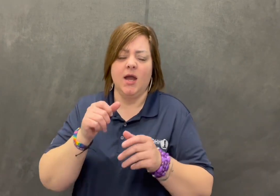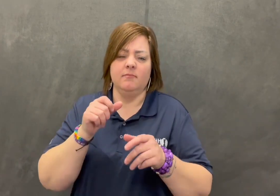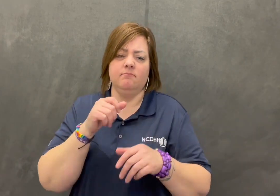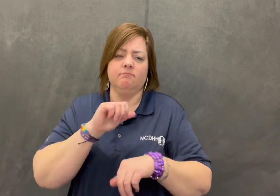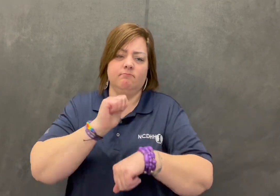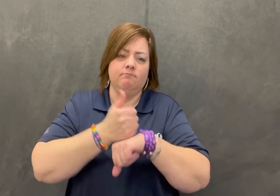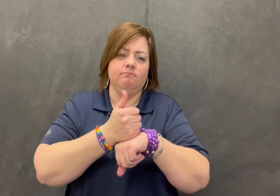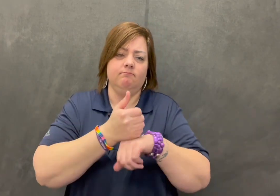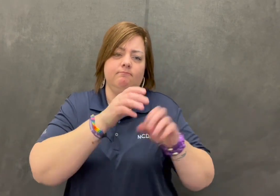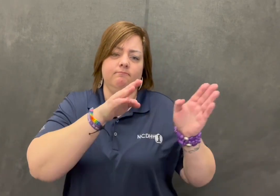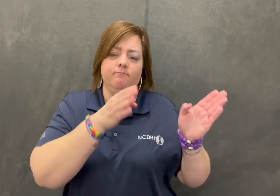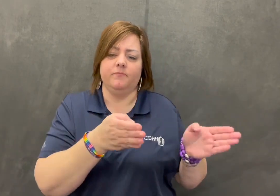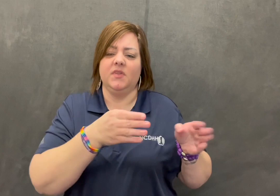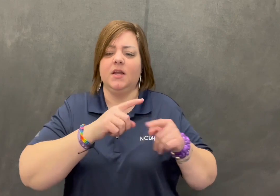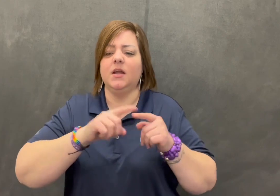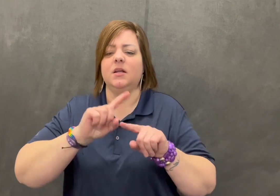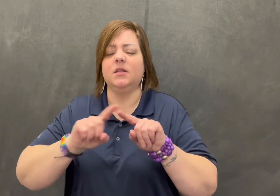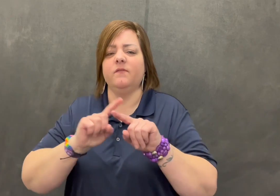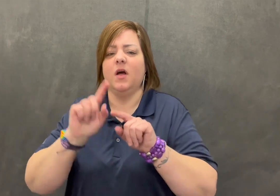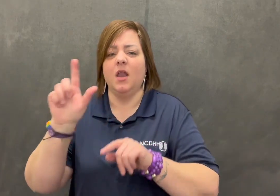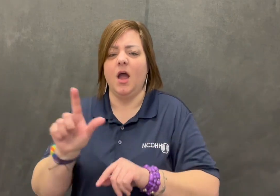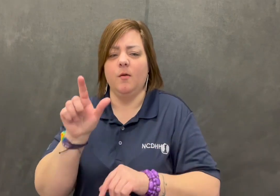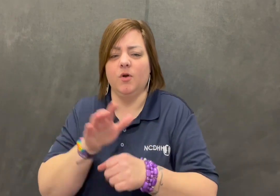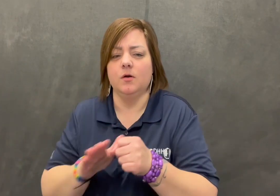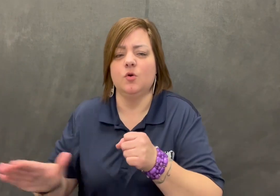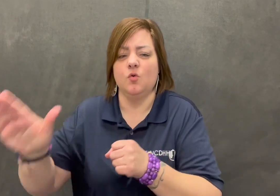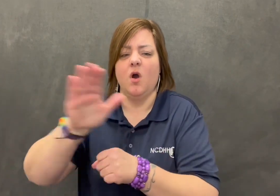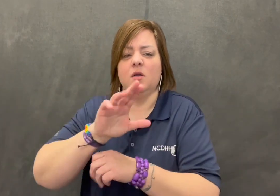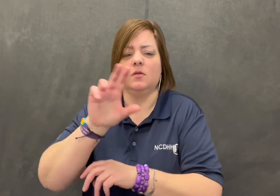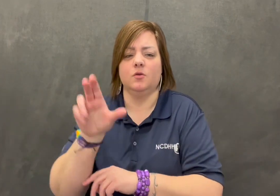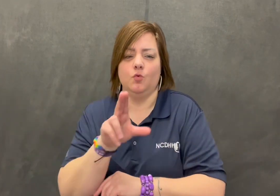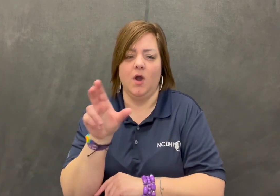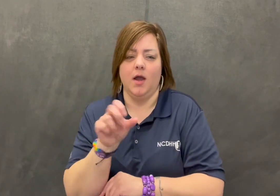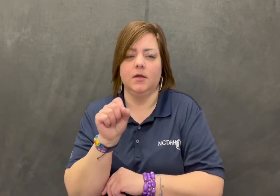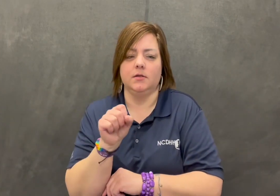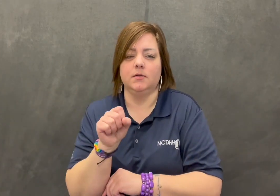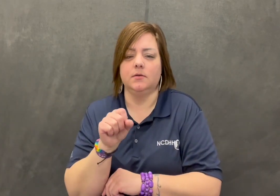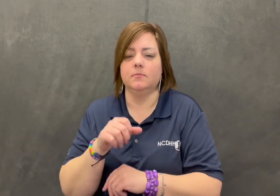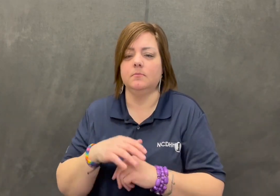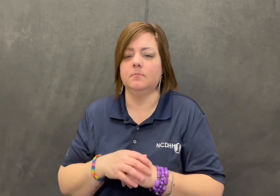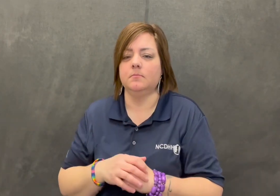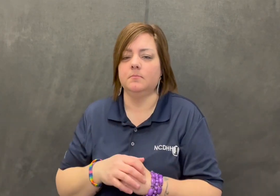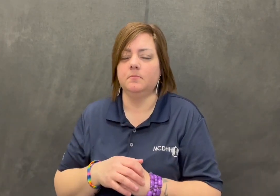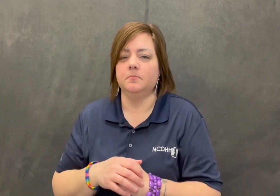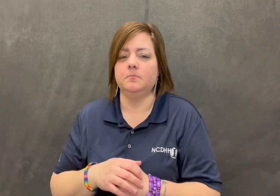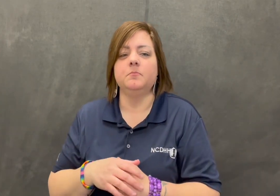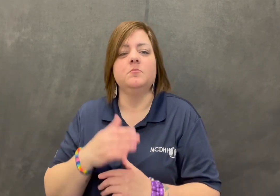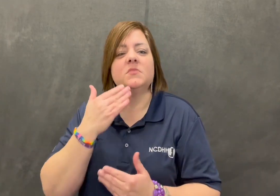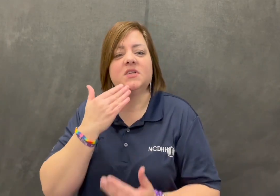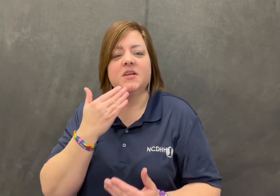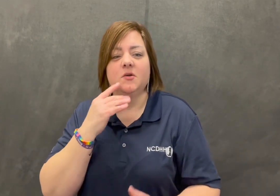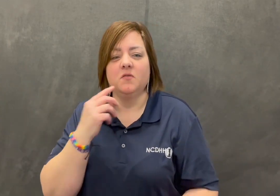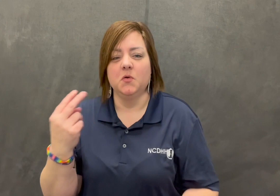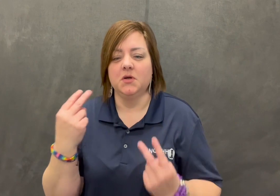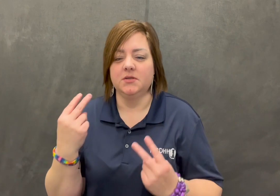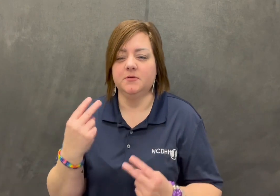and a dedicated sections in libraries across the United States. Thanks for watching!